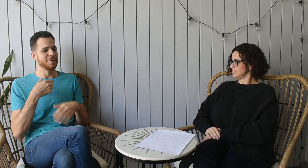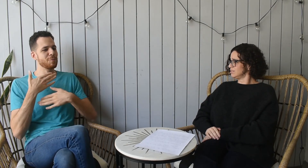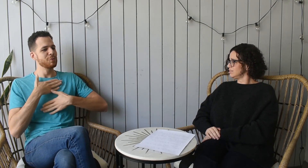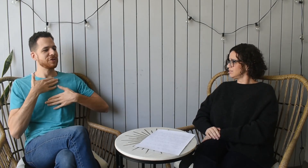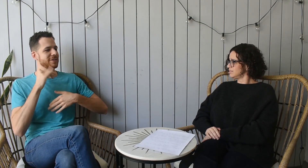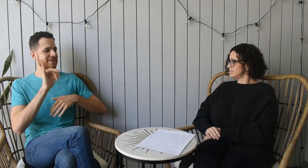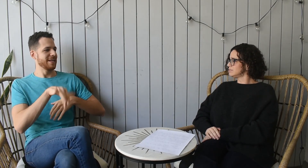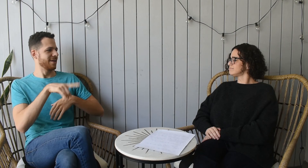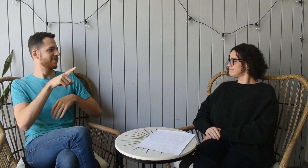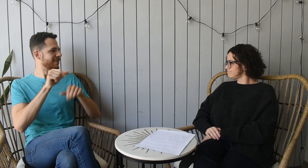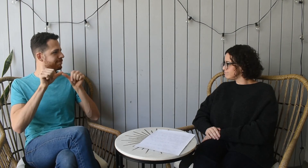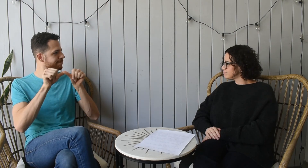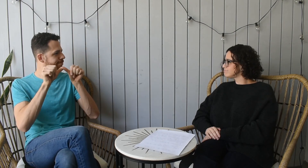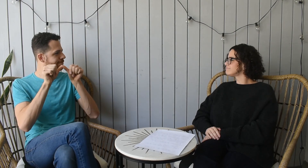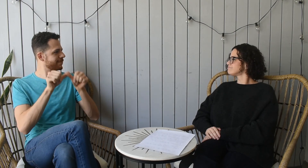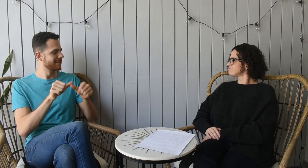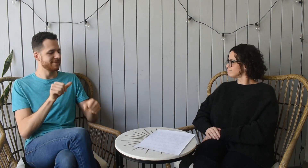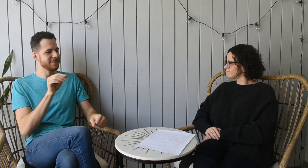I appreciate that she kept going.